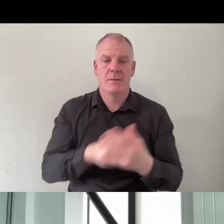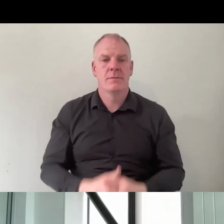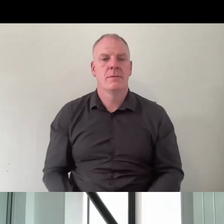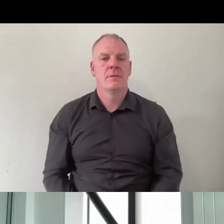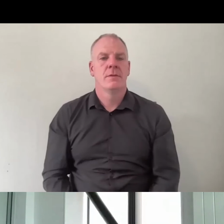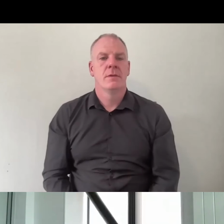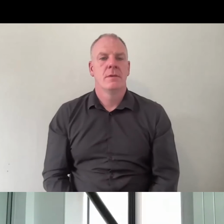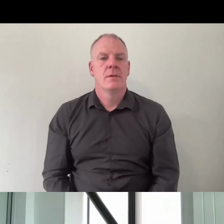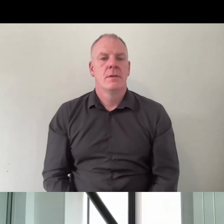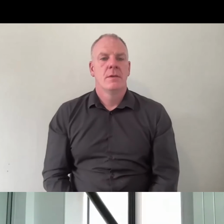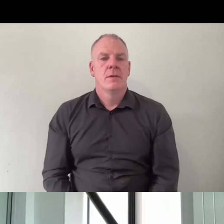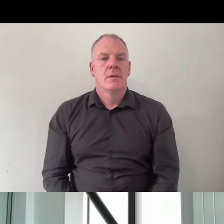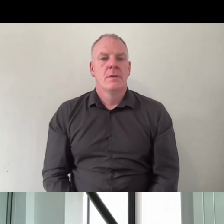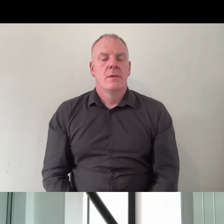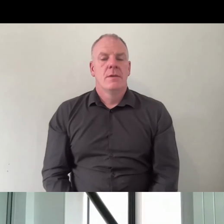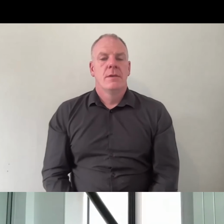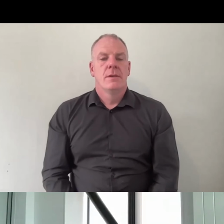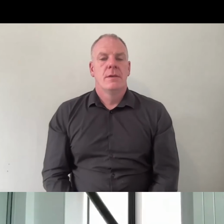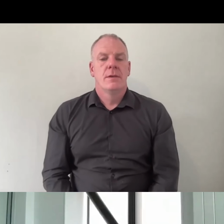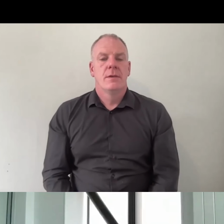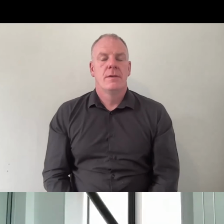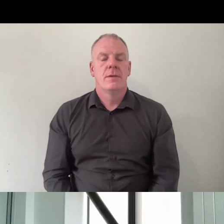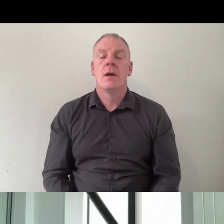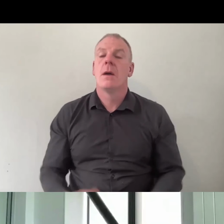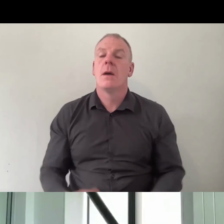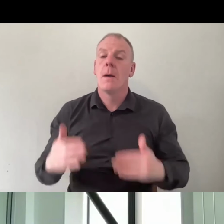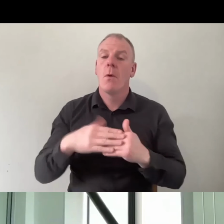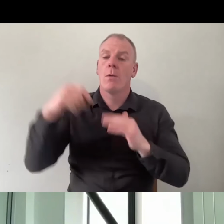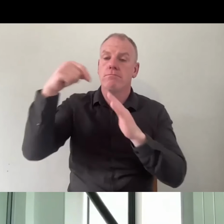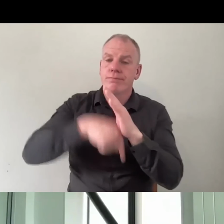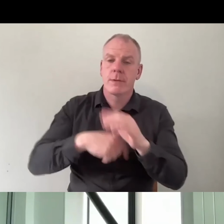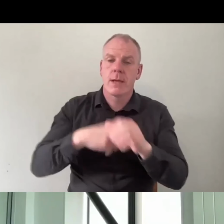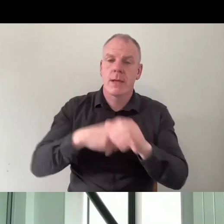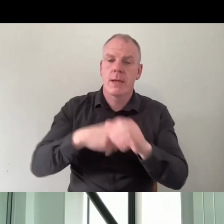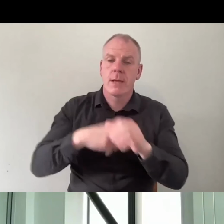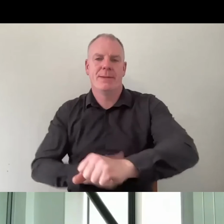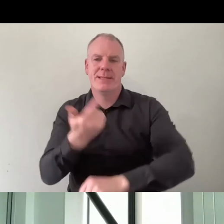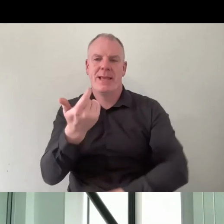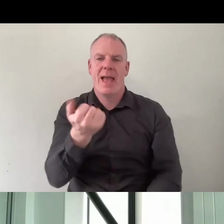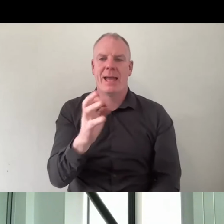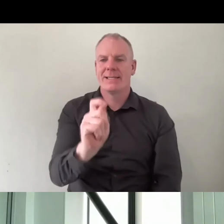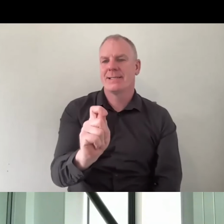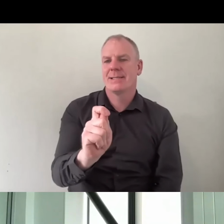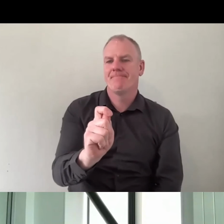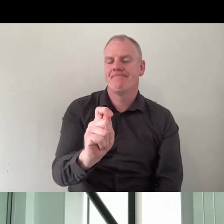.I. want to first look a bit more at the Disability Act 2005,